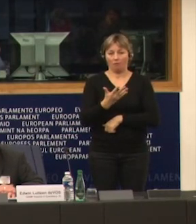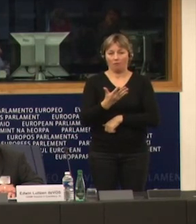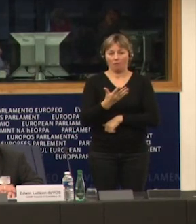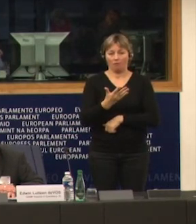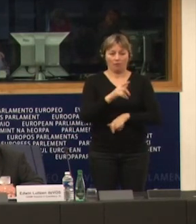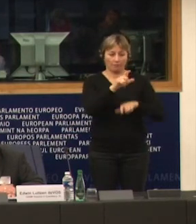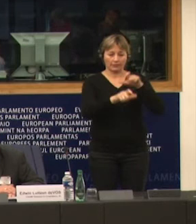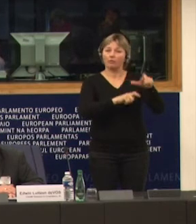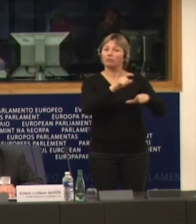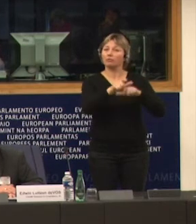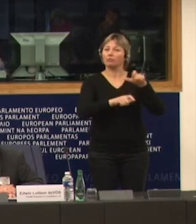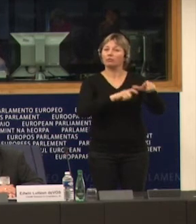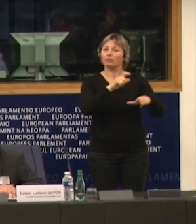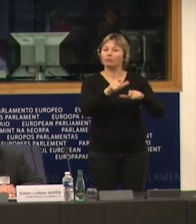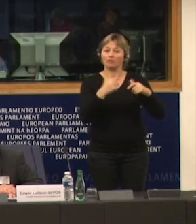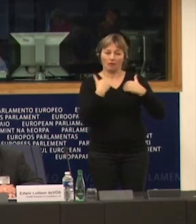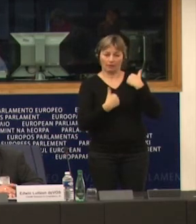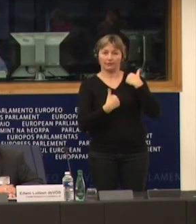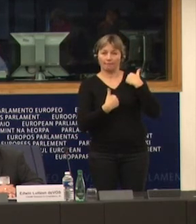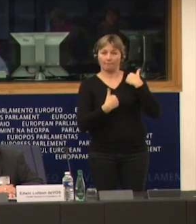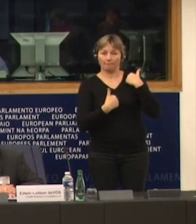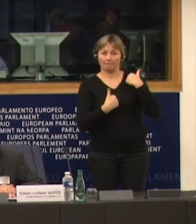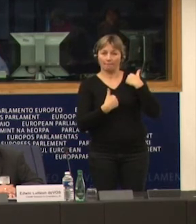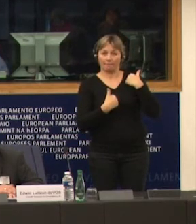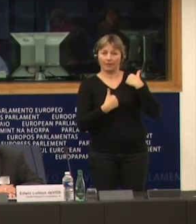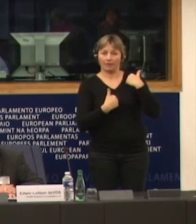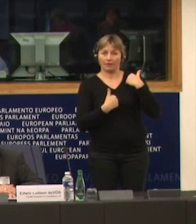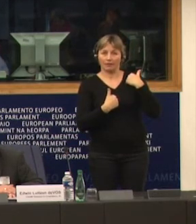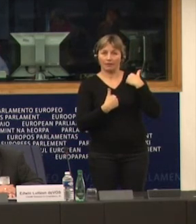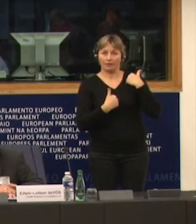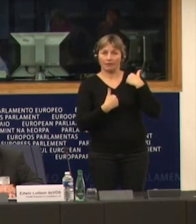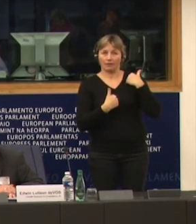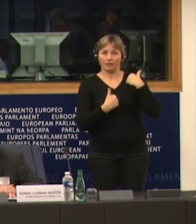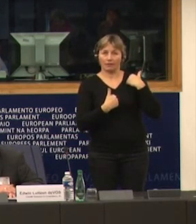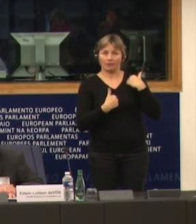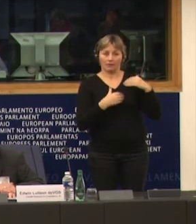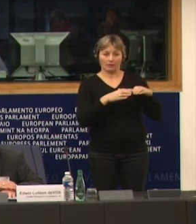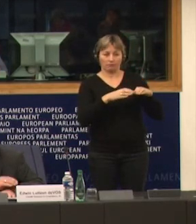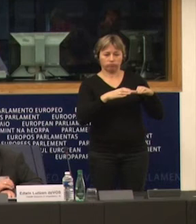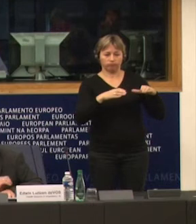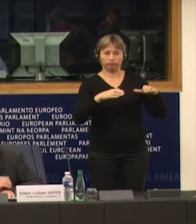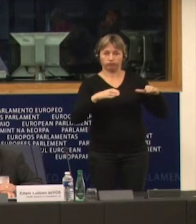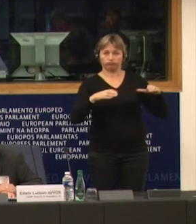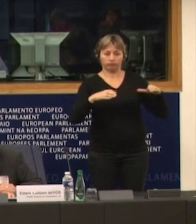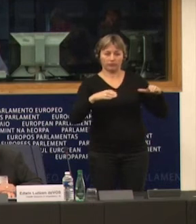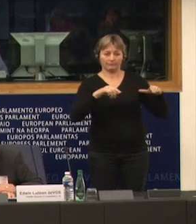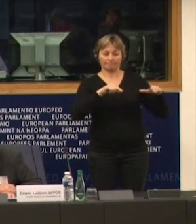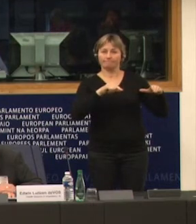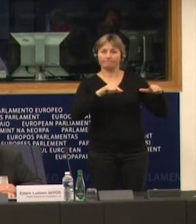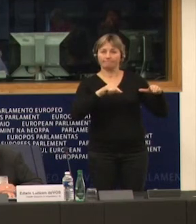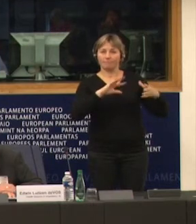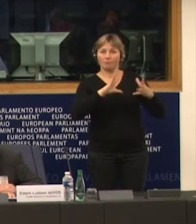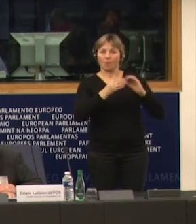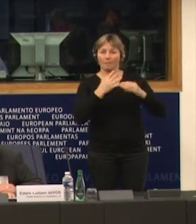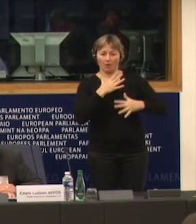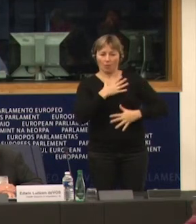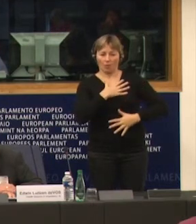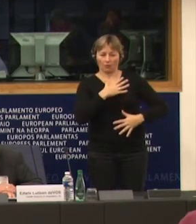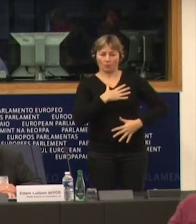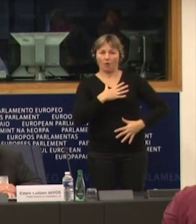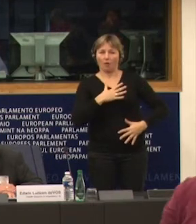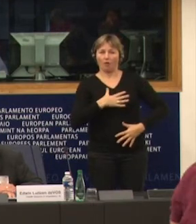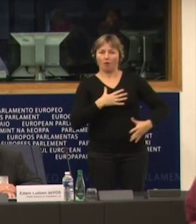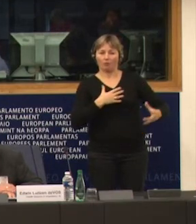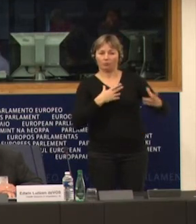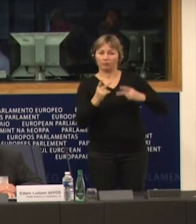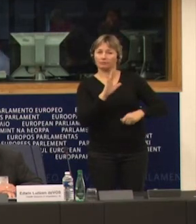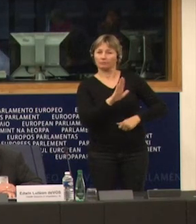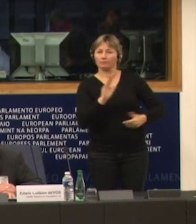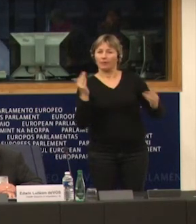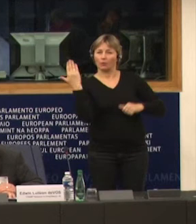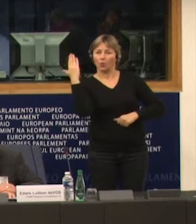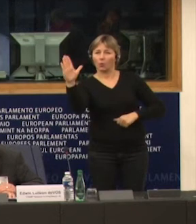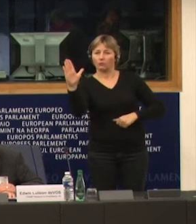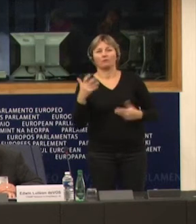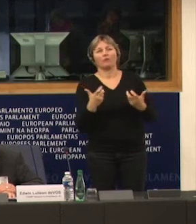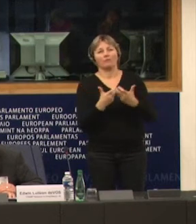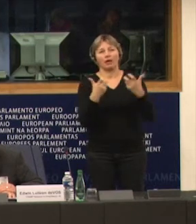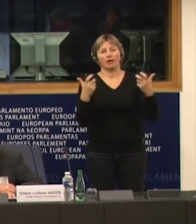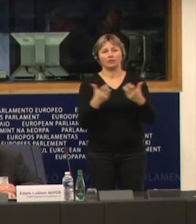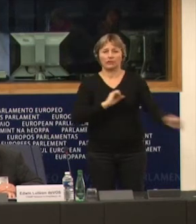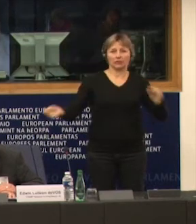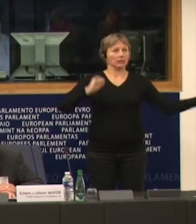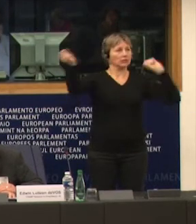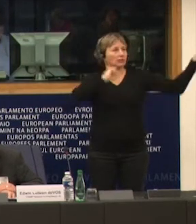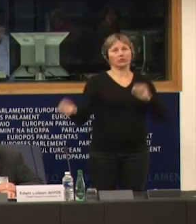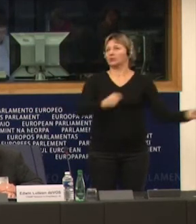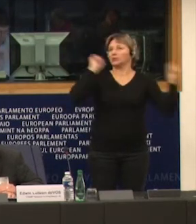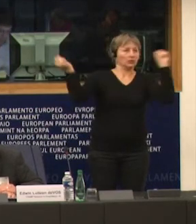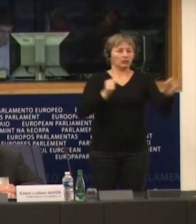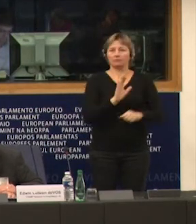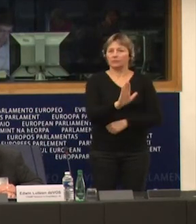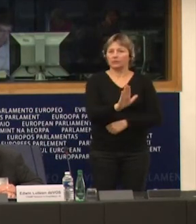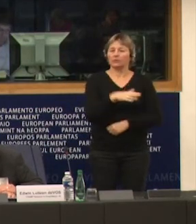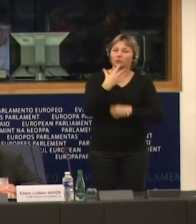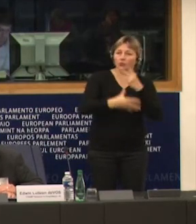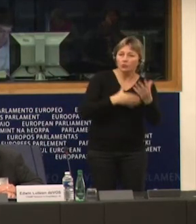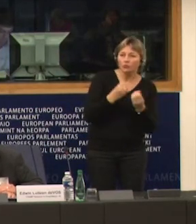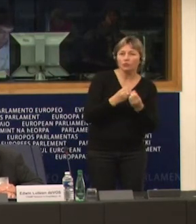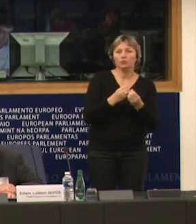Connected with development disorders, like attention deficit hyperactivity. Disorders in the autism spectrum.